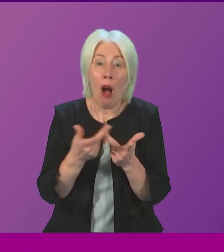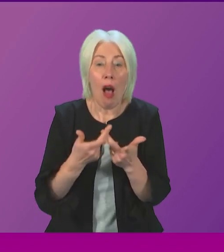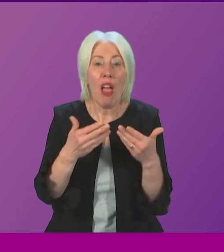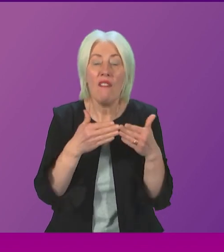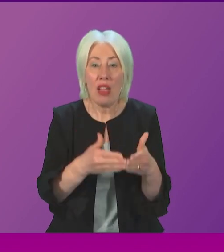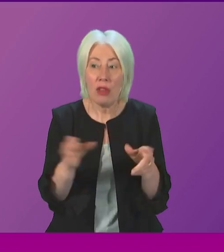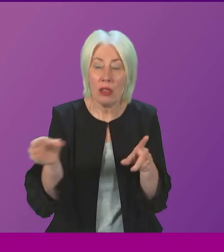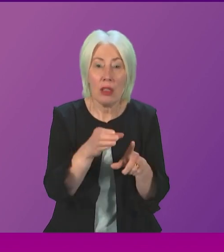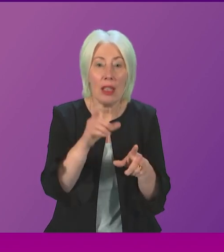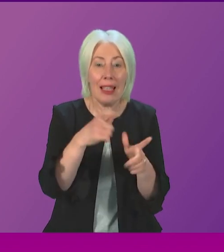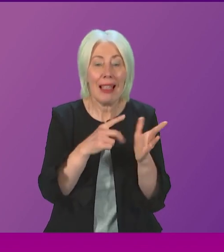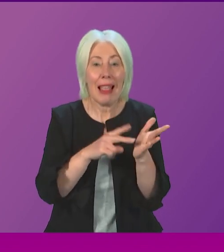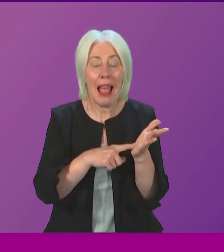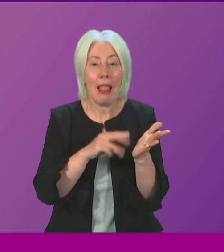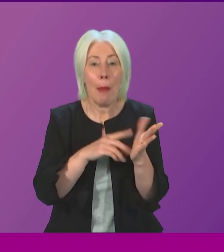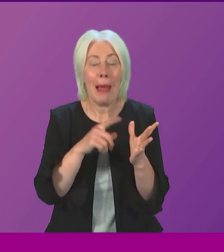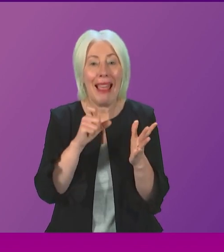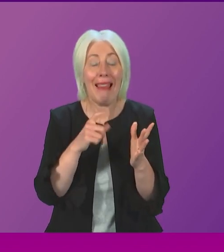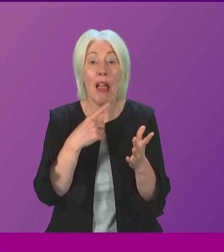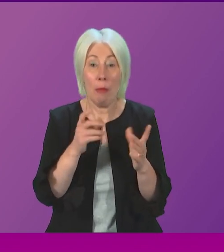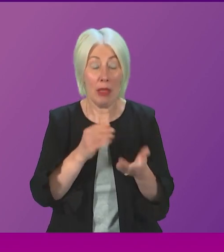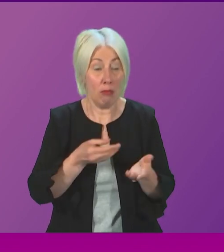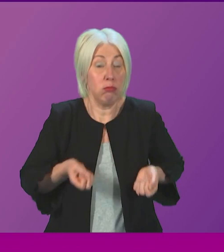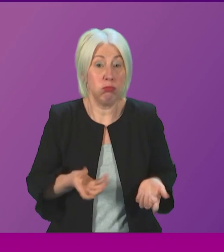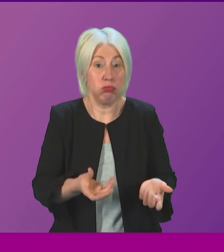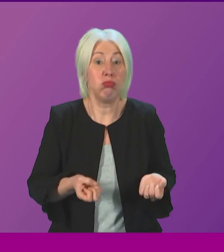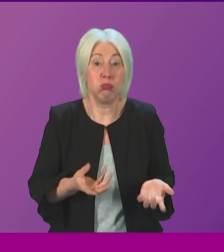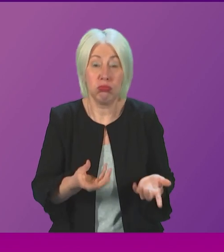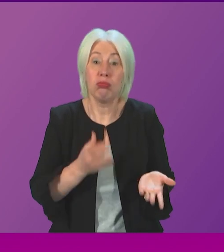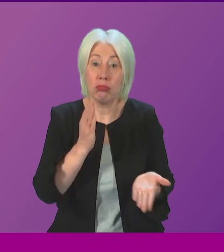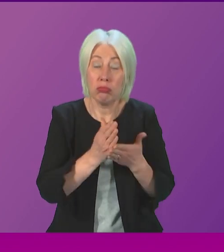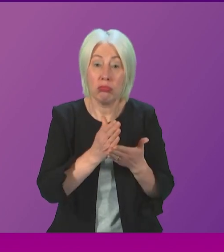CalMac has, rightly, spent a considerable amount of money in order to ensure that it